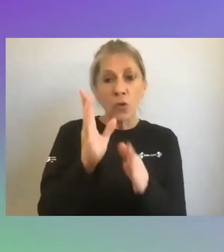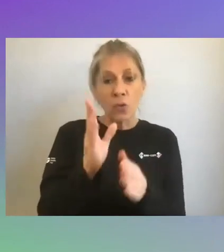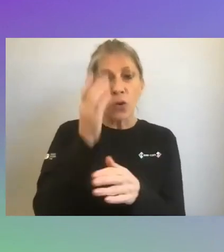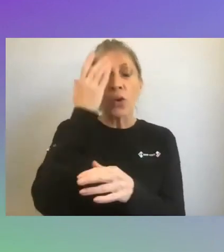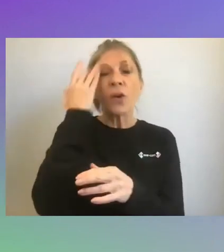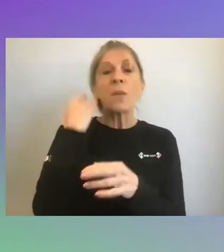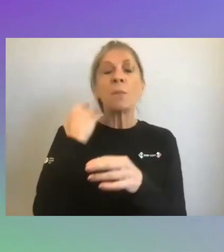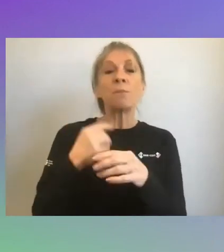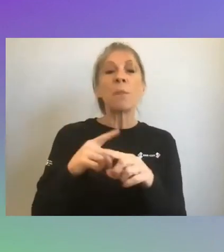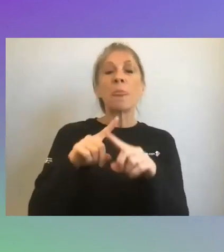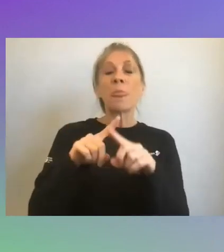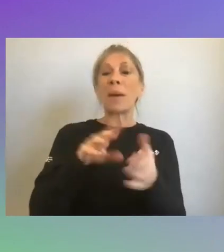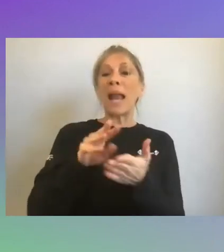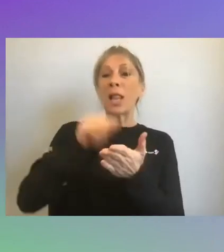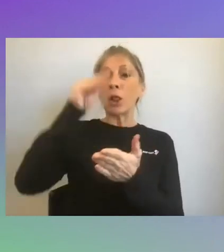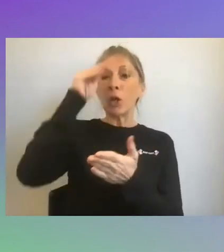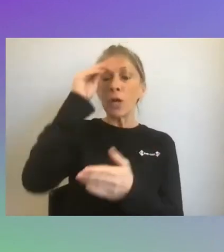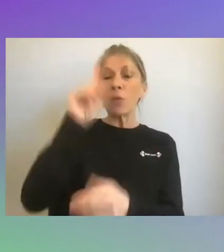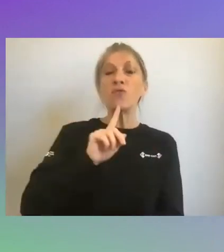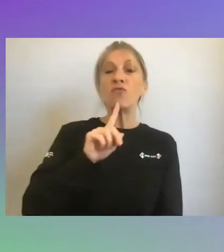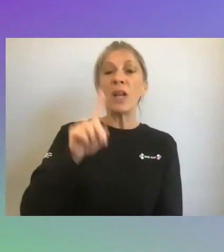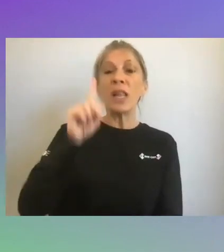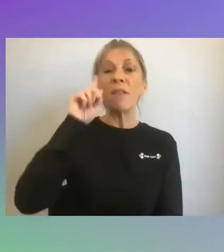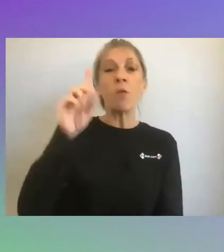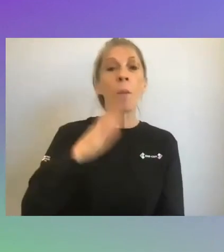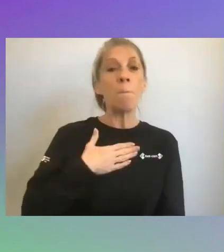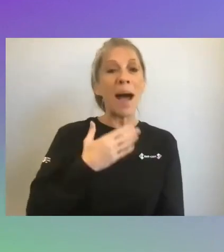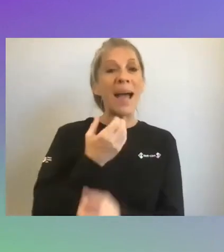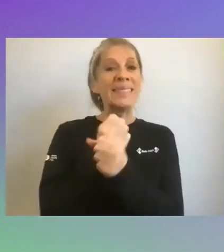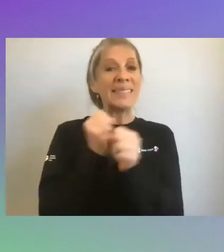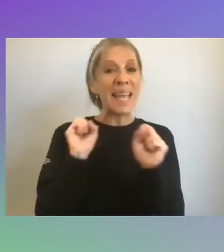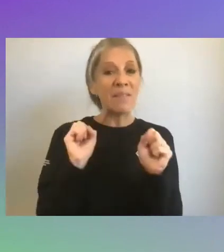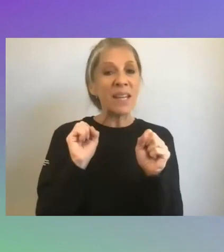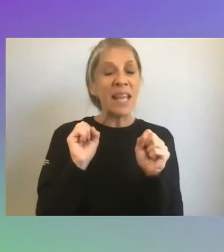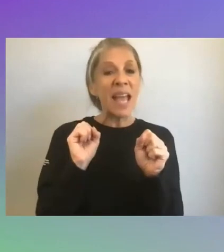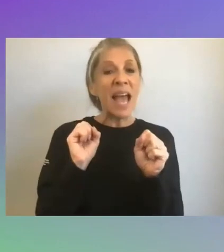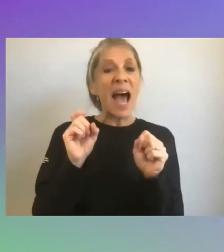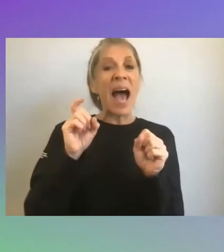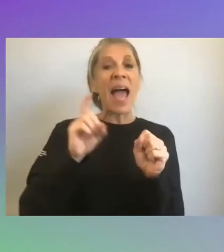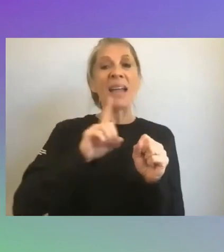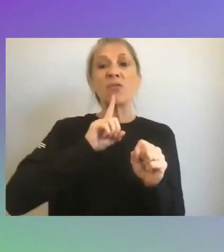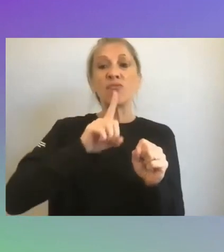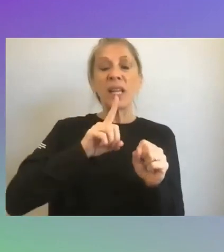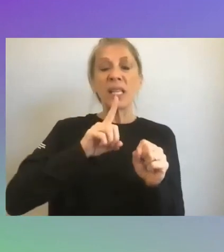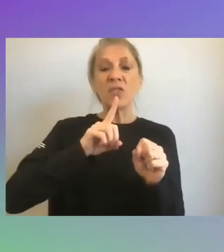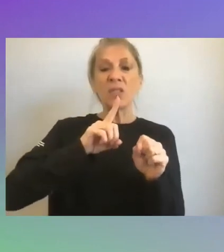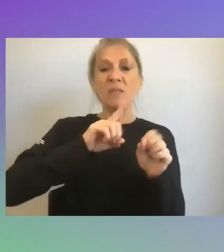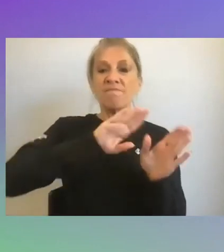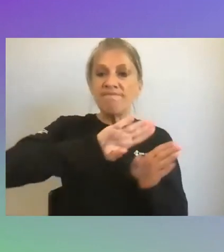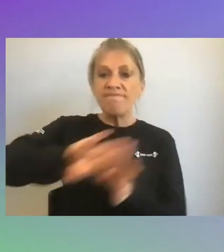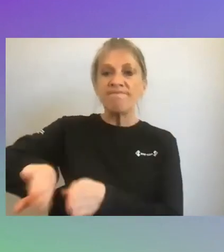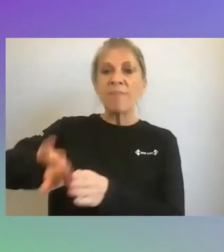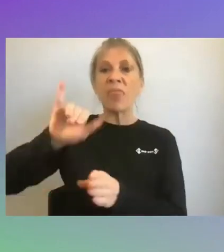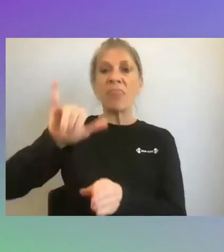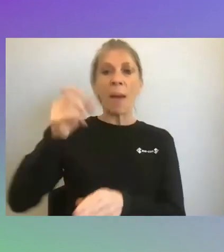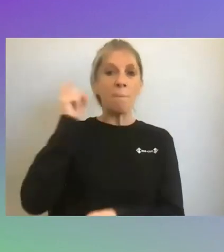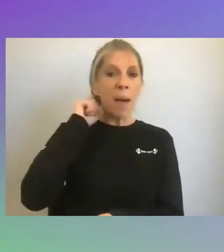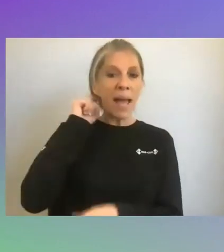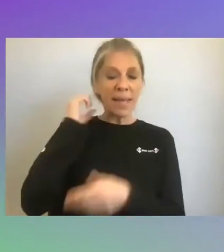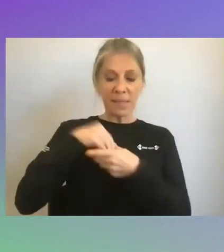that it was really for my own safety, and I really just had to break down that that bias that I